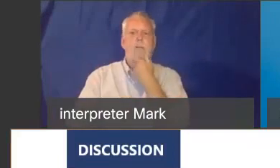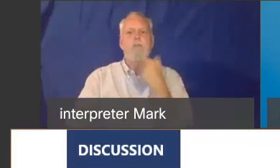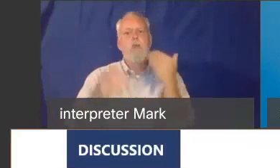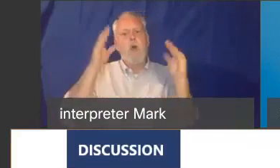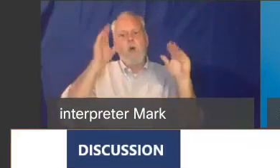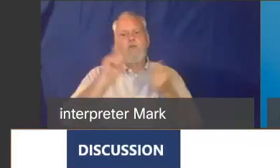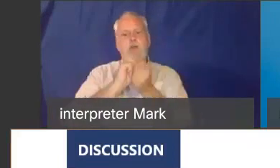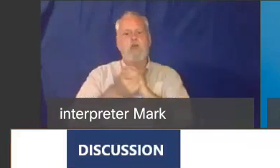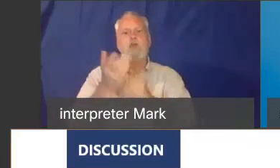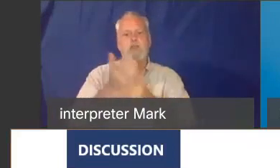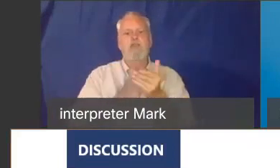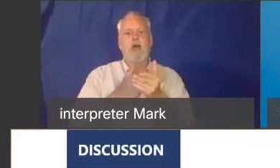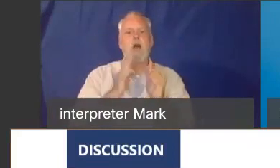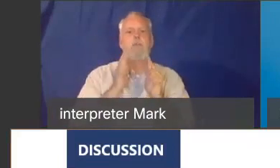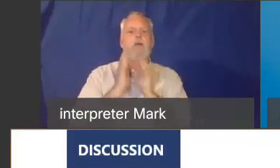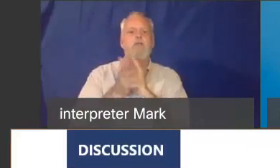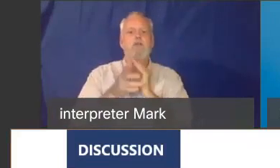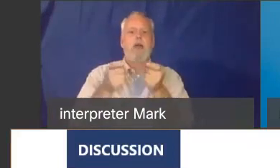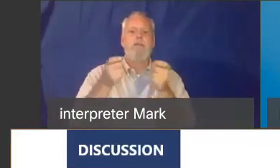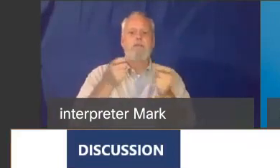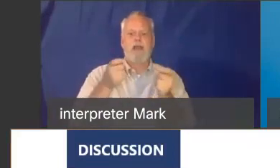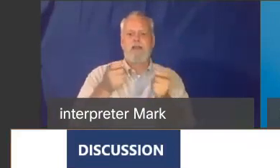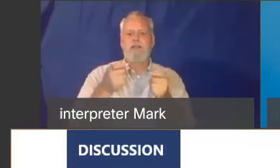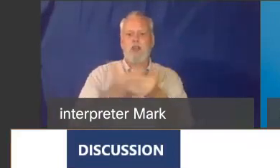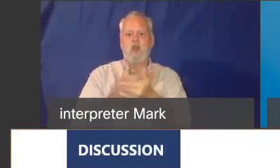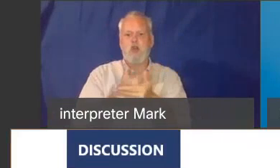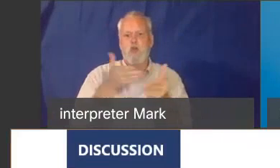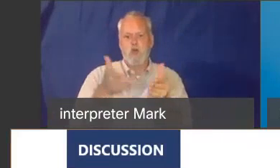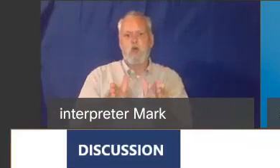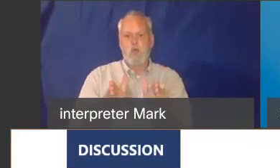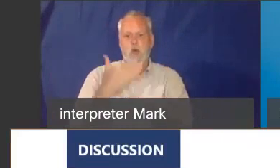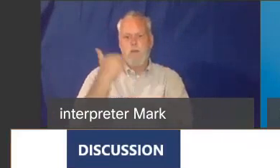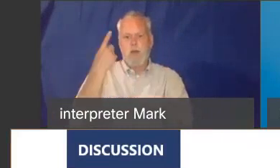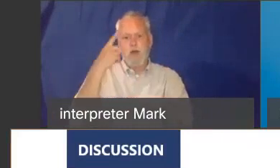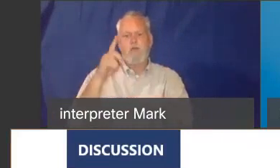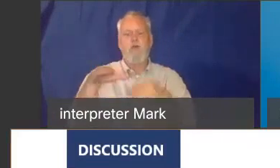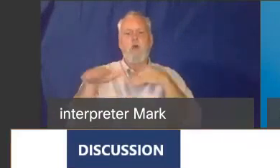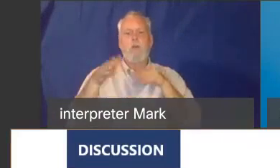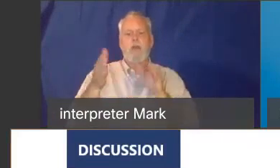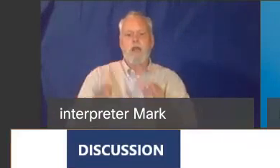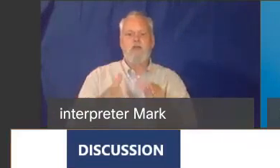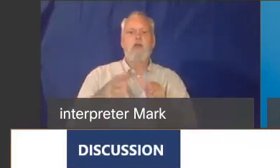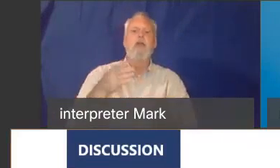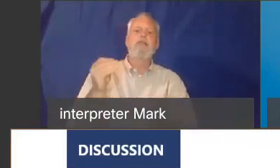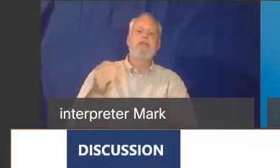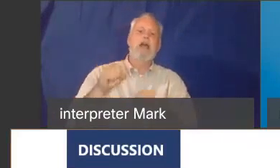The traffic and manage it in in a new way it's better for pedestrians better for cyclists and I think that those circumstances.